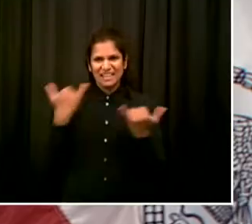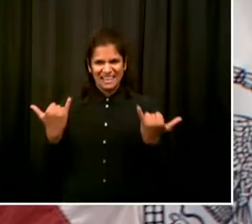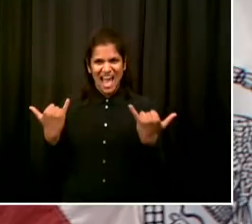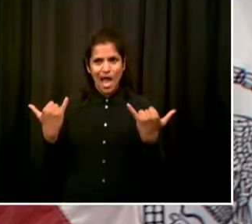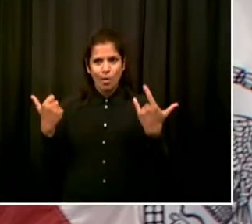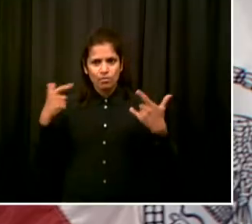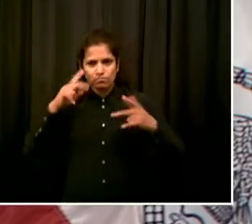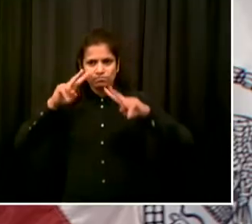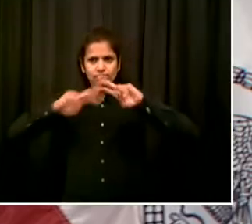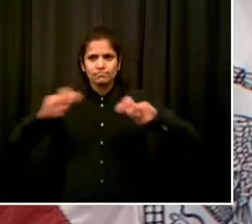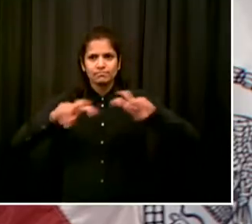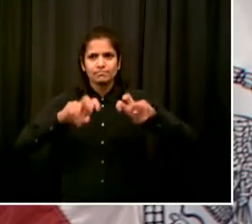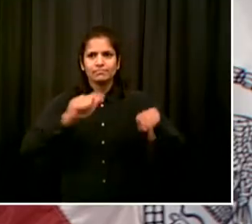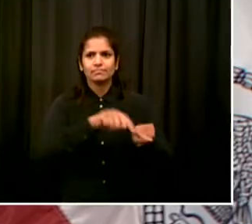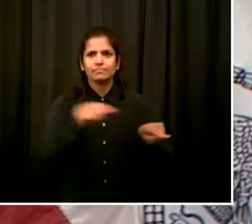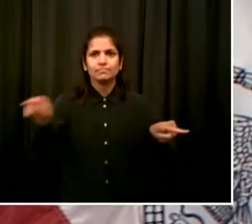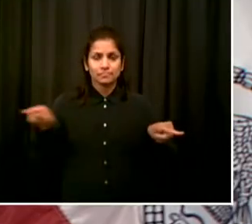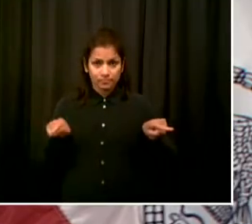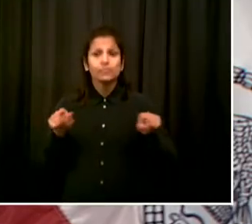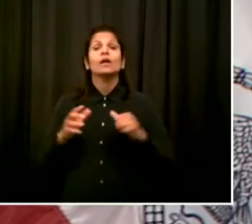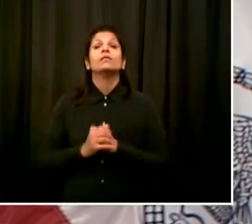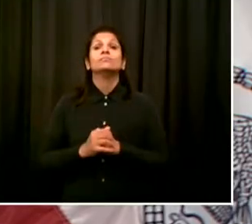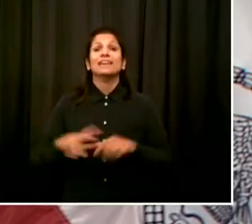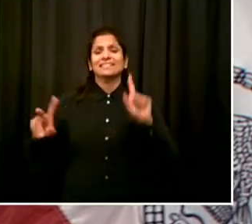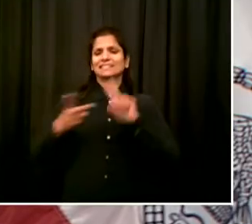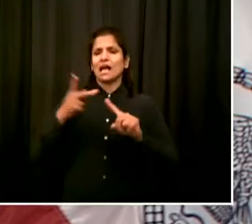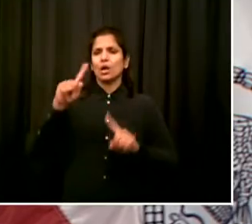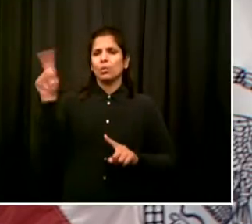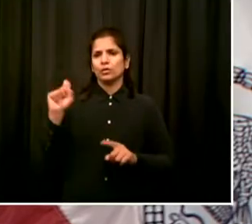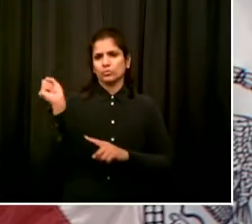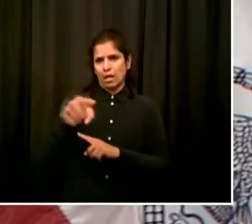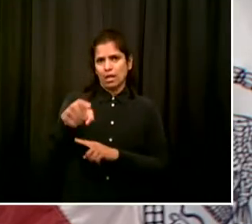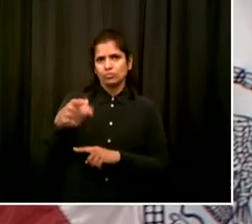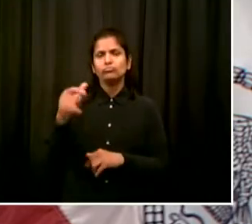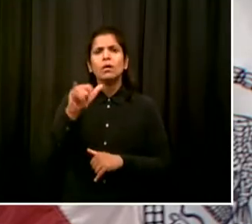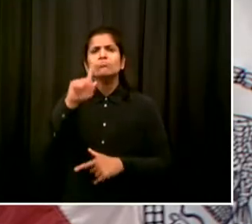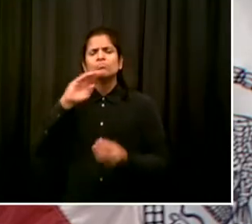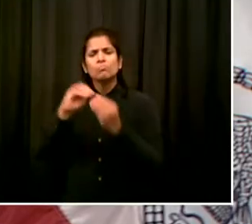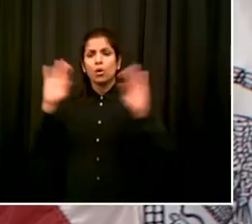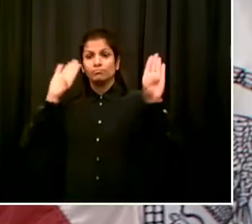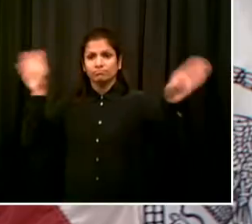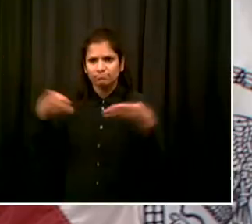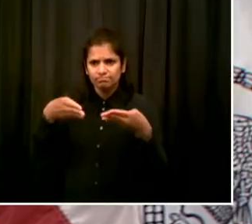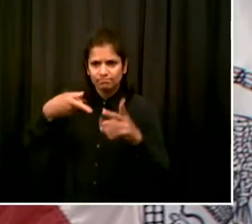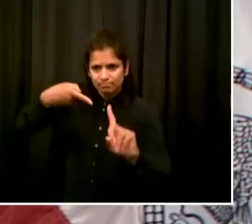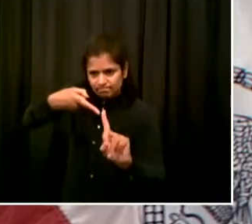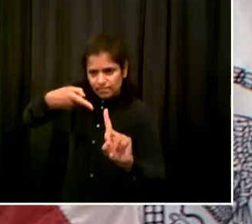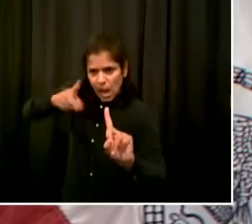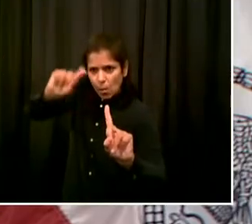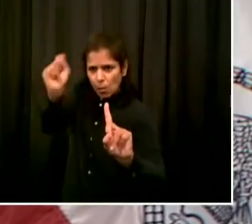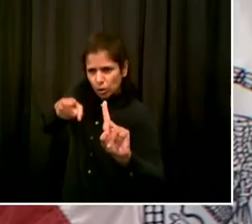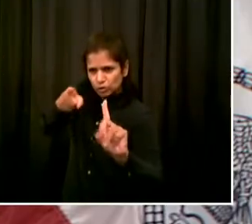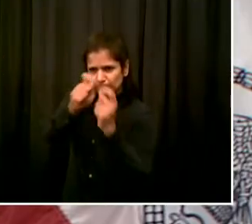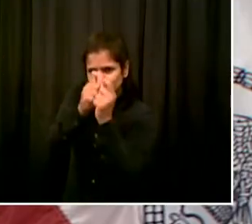ALWAYS INVOLVE MONEY BUT THAT IS WHERE I WILL FOCUS MY ENERGY FOR THE NEXT YEAR AND A HALF. MY SENCOD QUESTION IS A MORE SPECIFIC